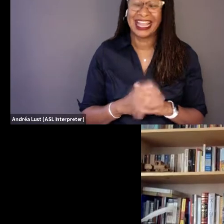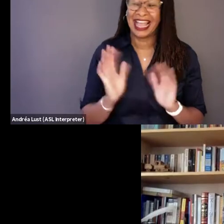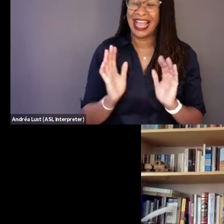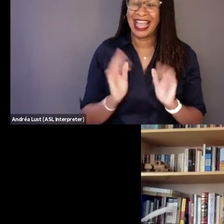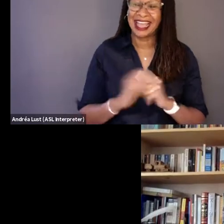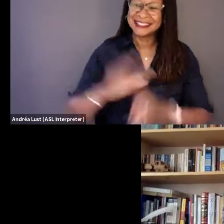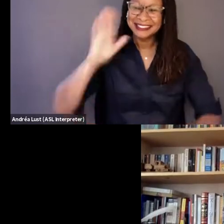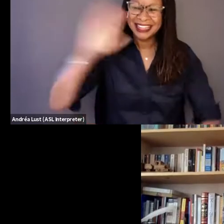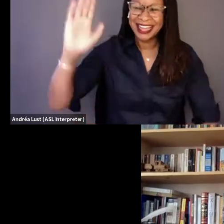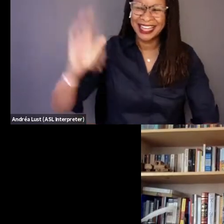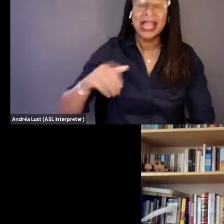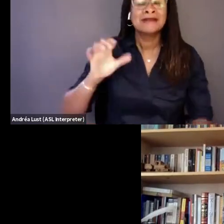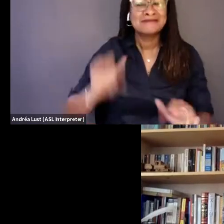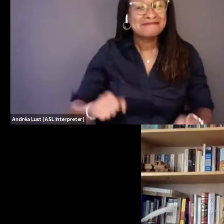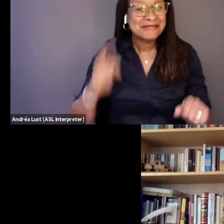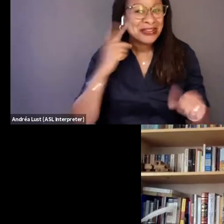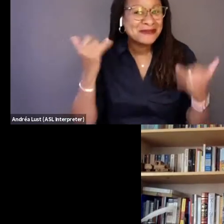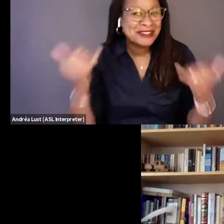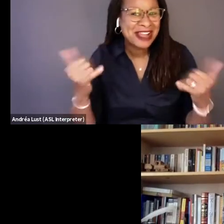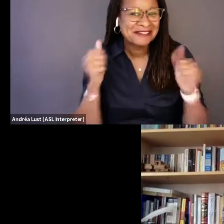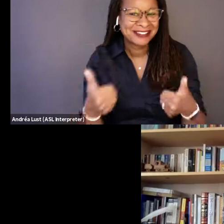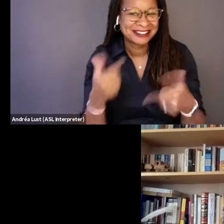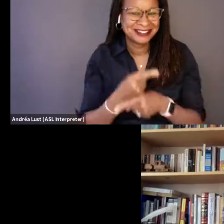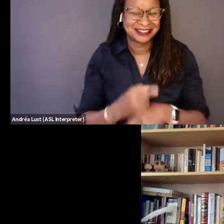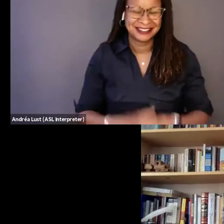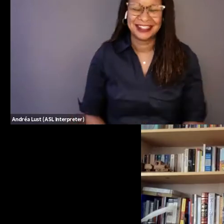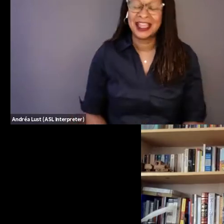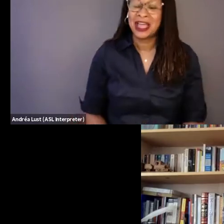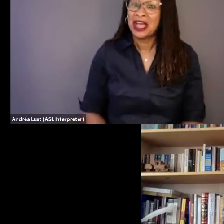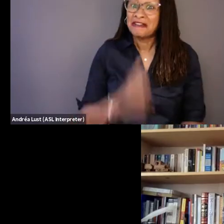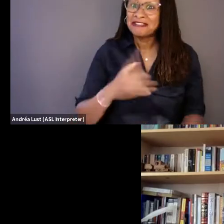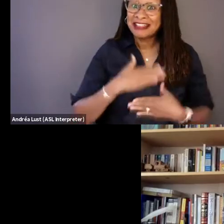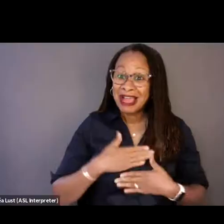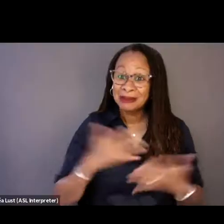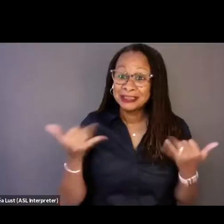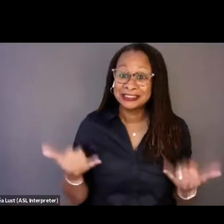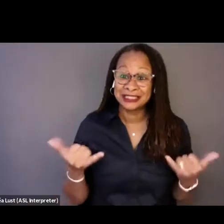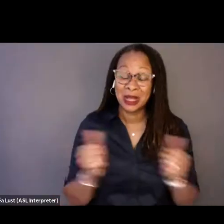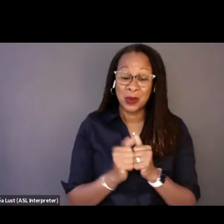Hi, now that you can actually hear me. Really happy to be here with what I have in tool